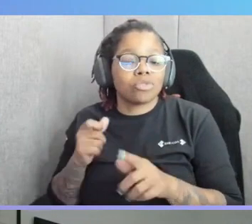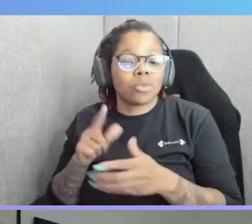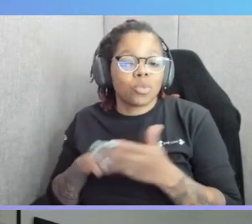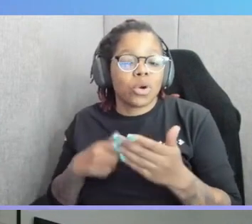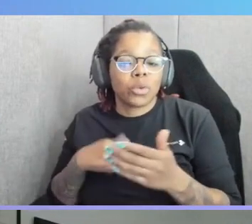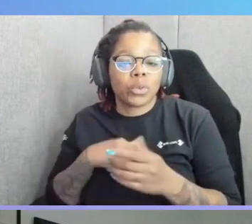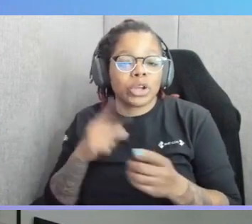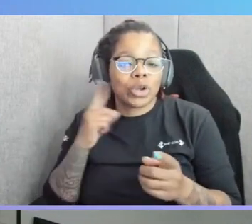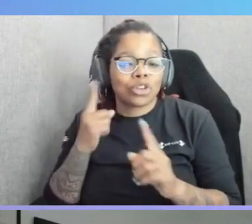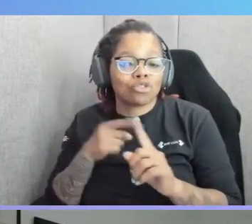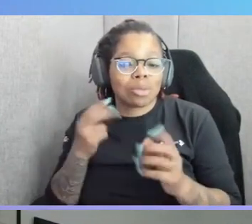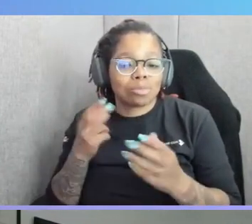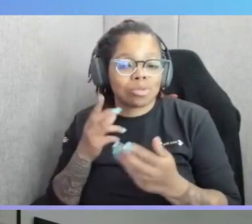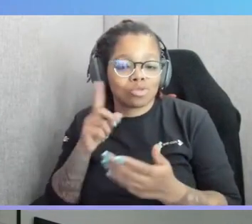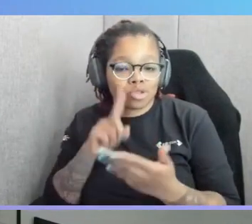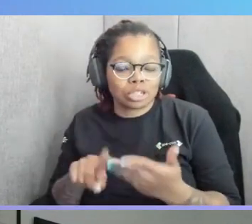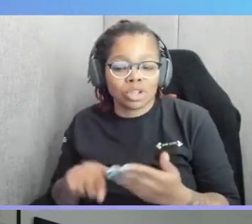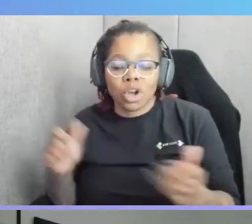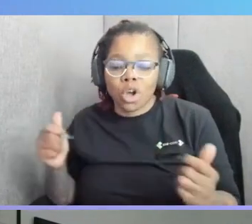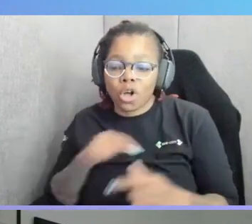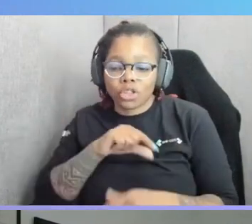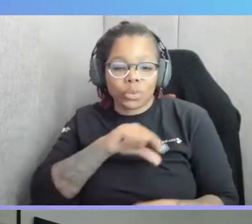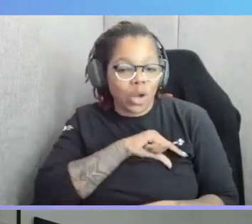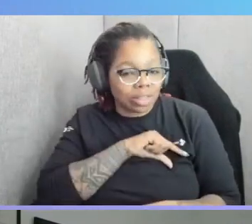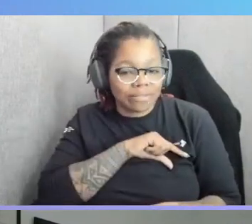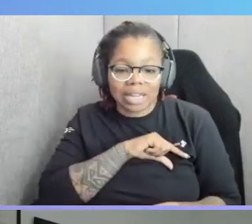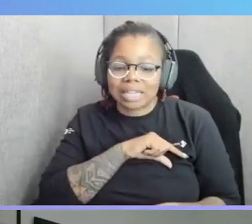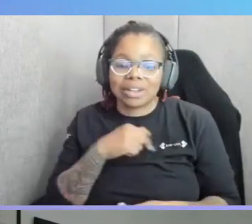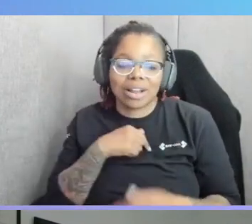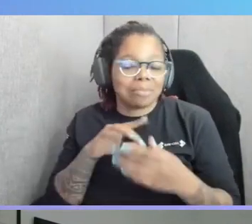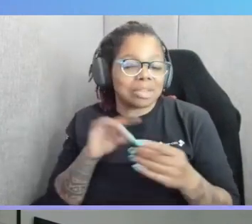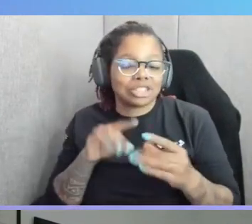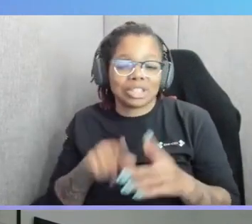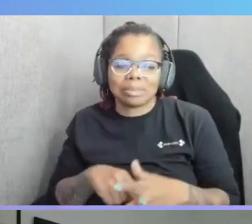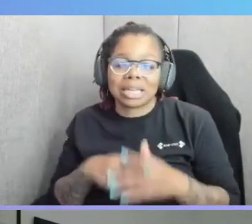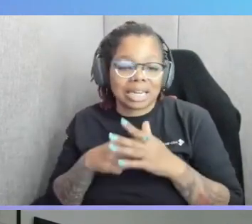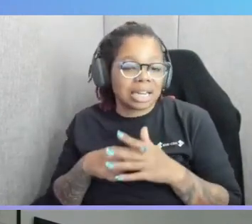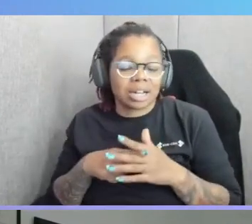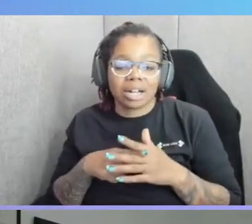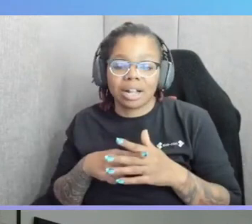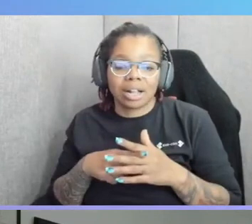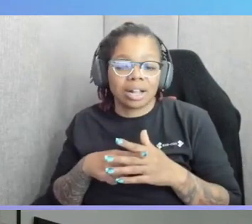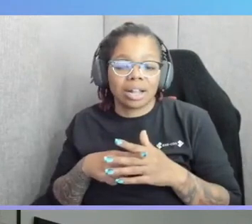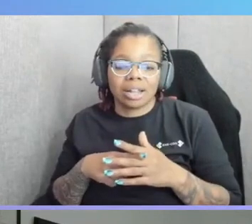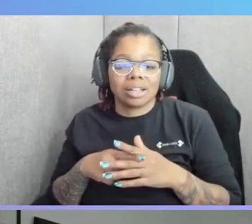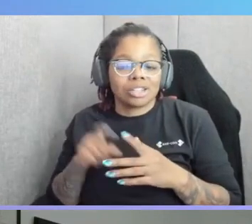from this research. And again, all the qualifications that I mentioned at the beginning, uh, should be taken into account